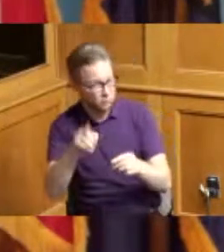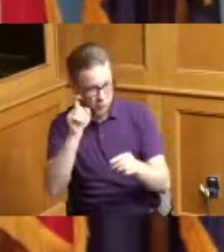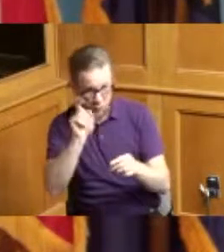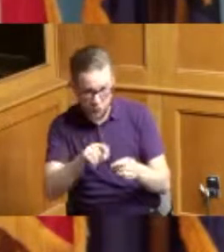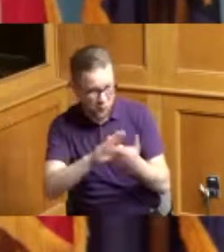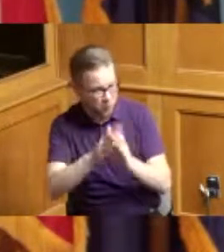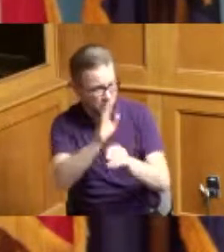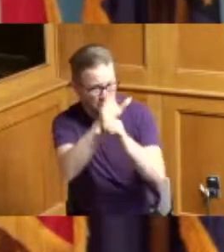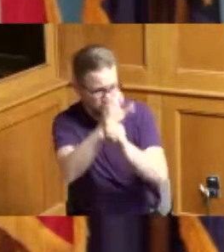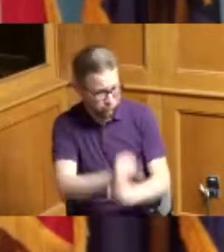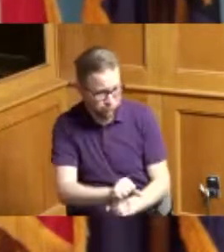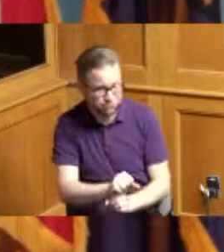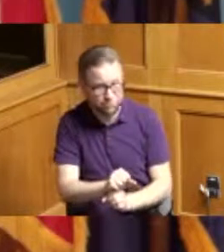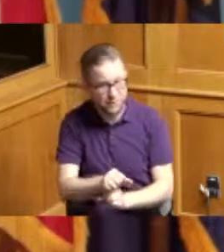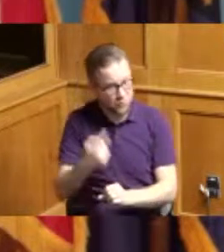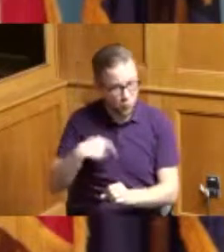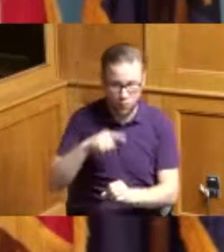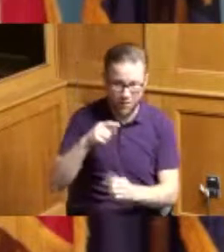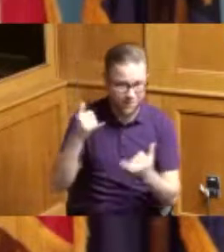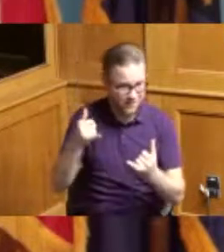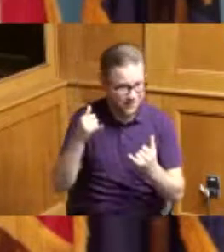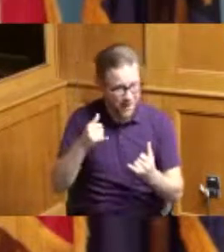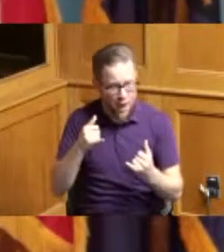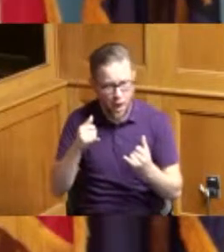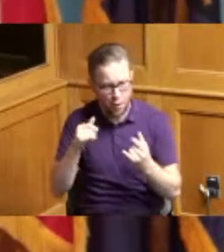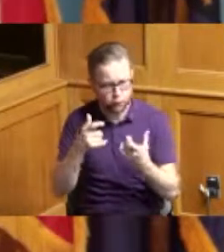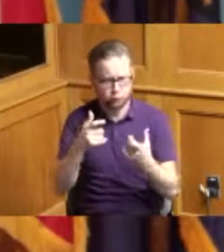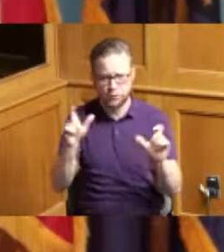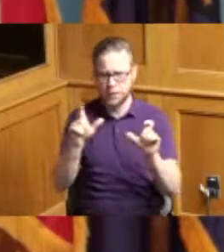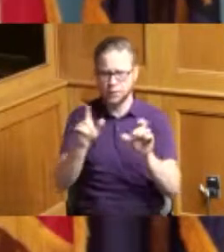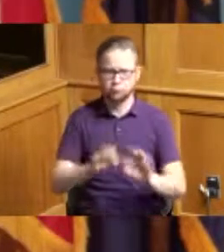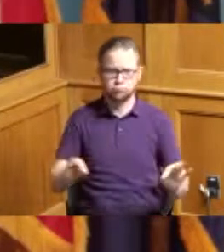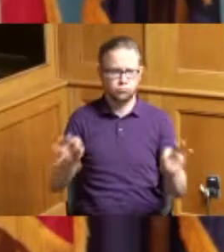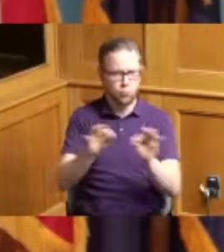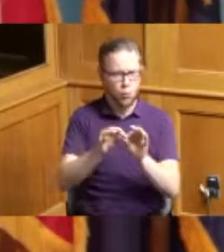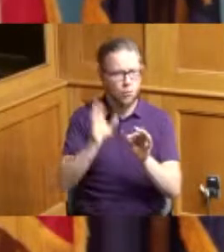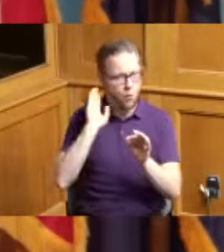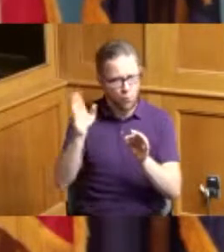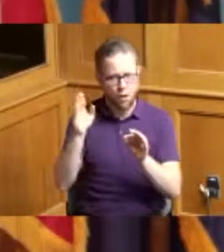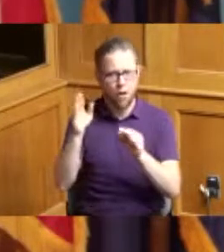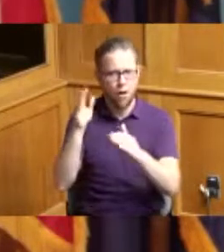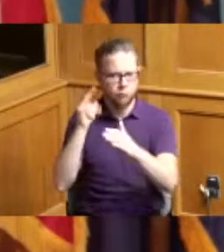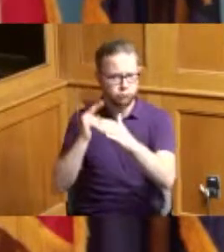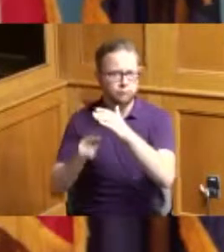we gonna do big time things and our board has been involved in trying to do some things different and